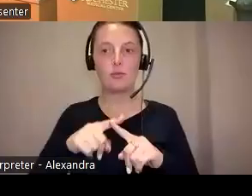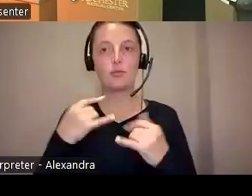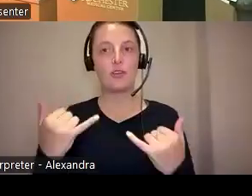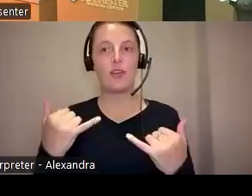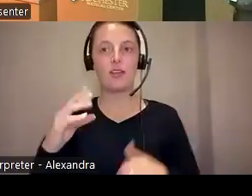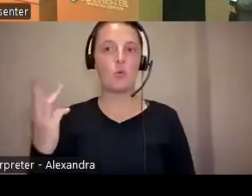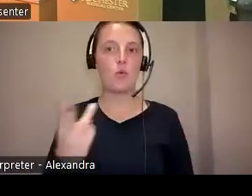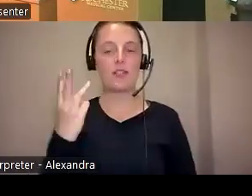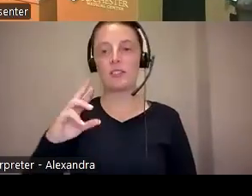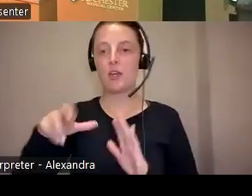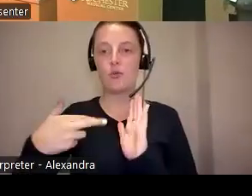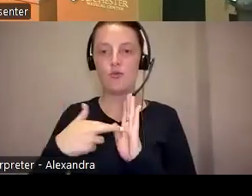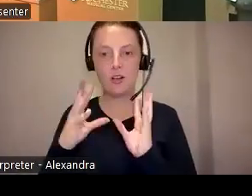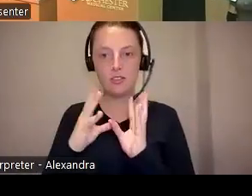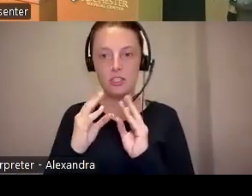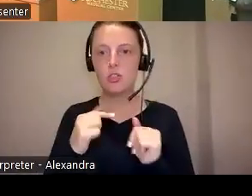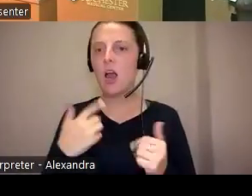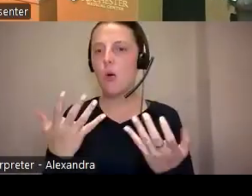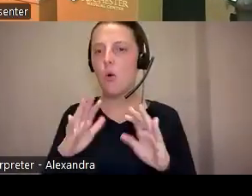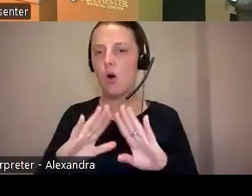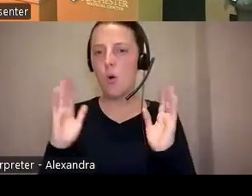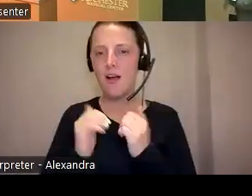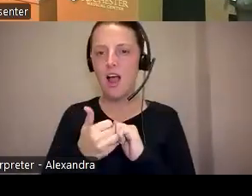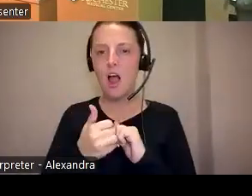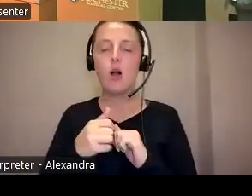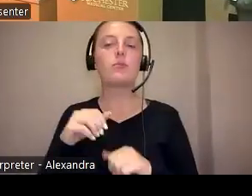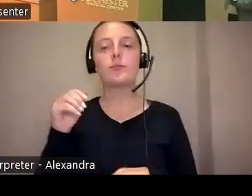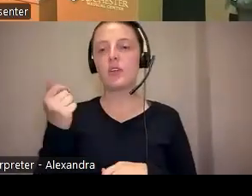us up with um a little bit of housekeeping and then I'll introduce today's speakers and frame